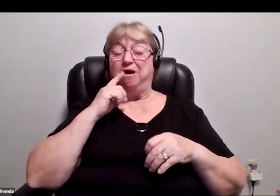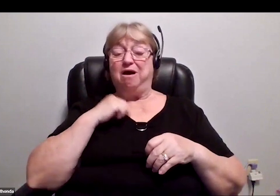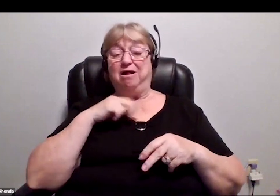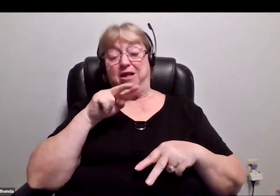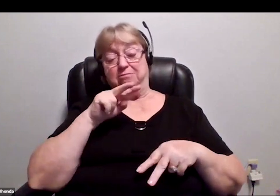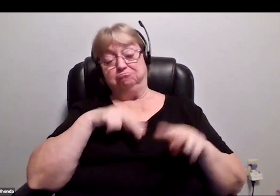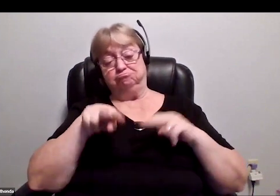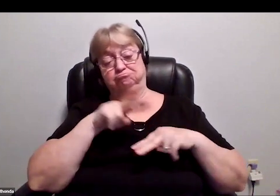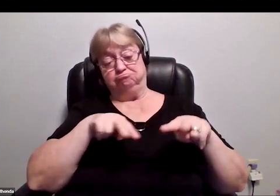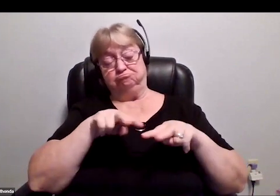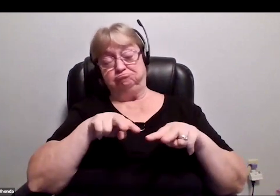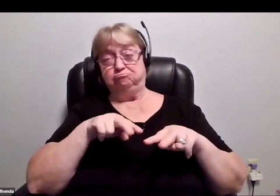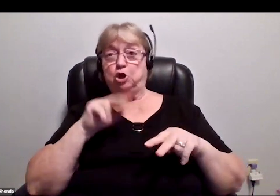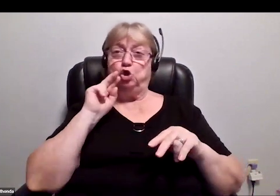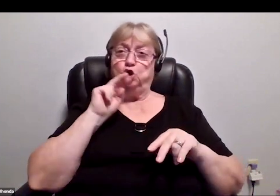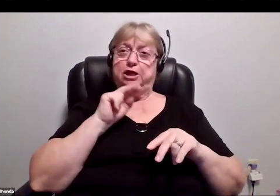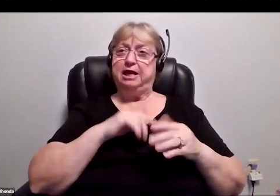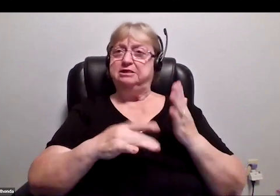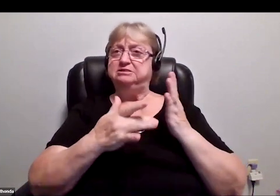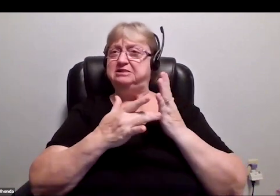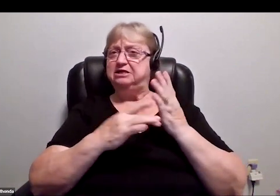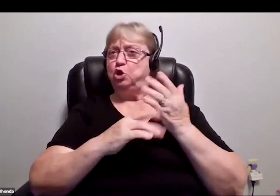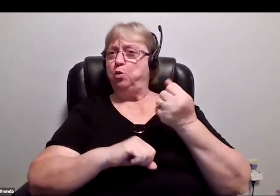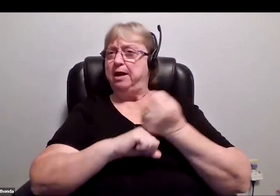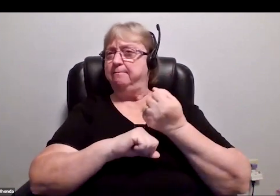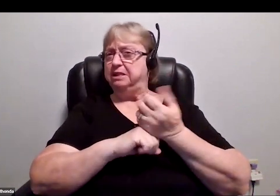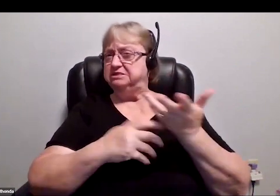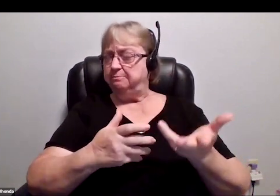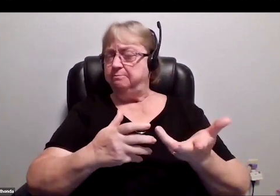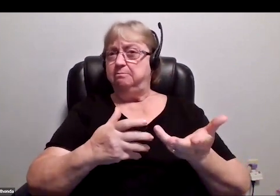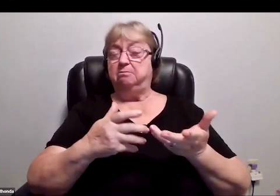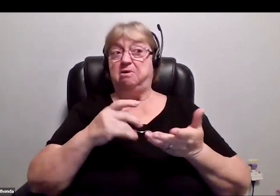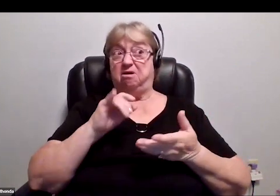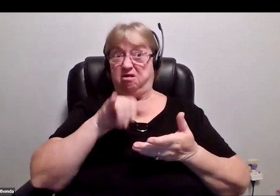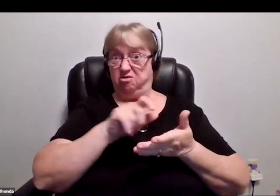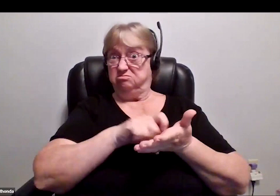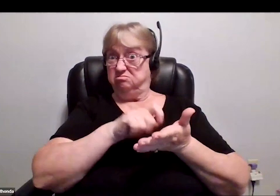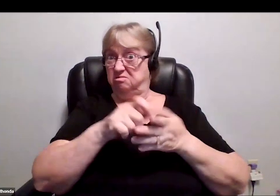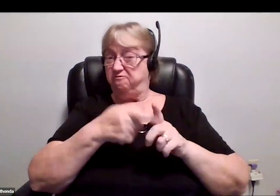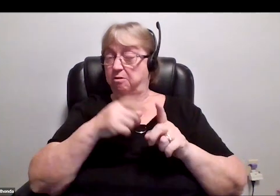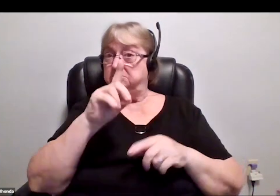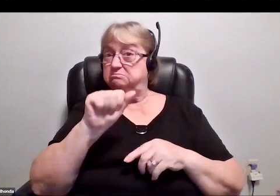where narratives about technology and disability written by disabled people very much differ